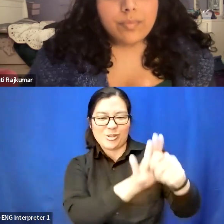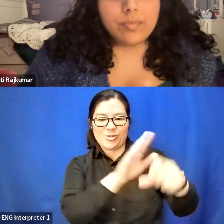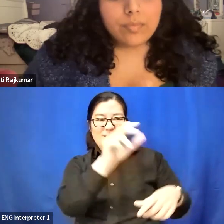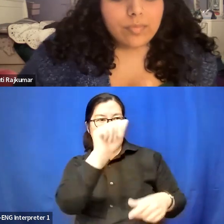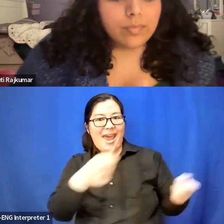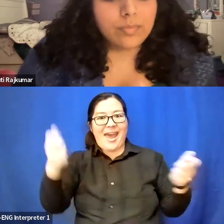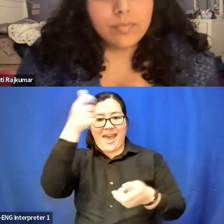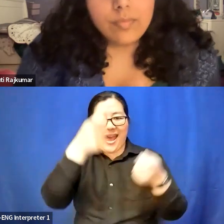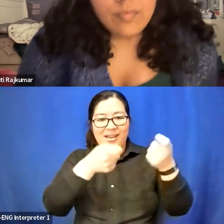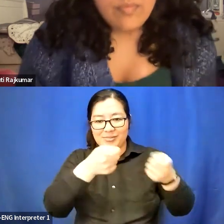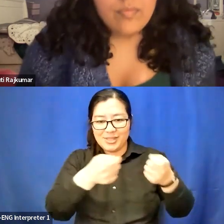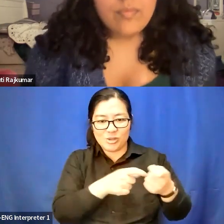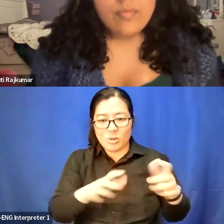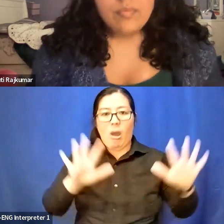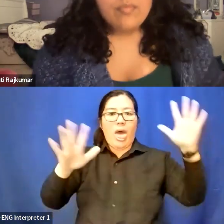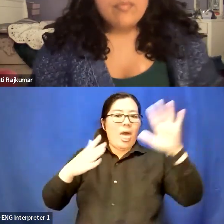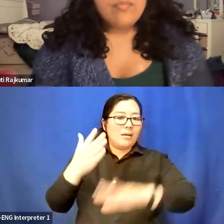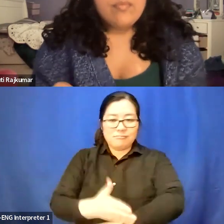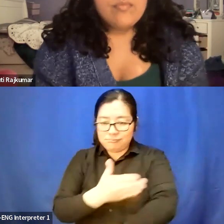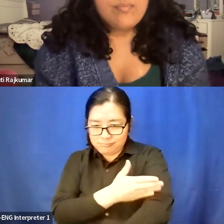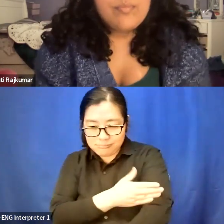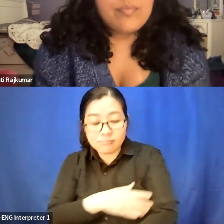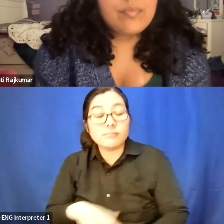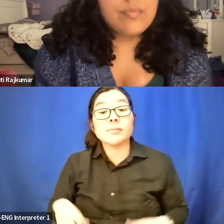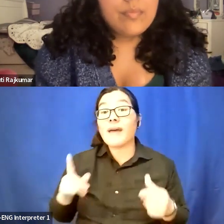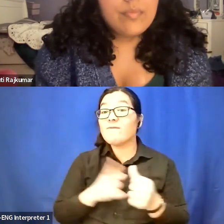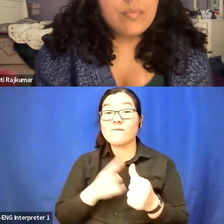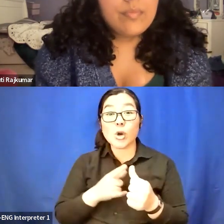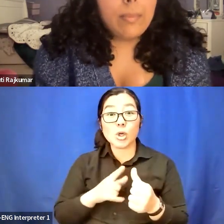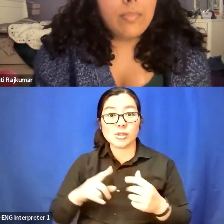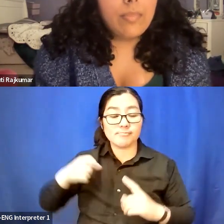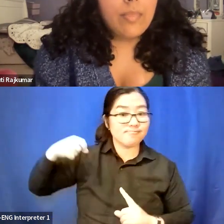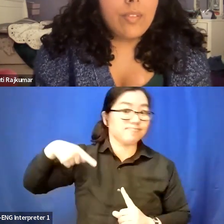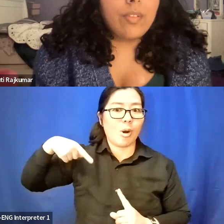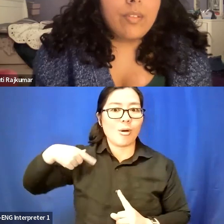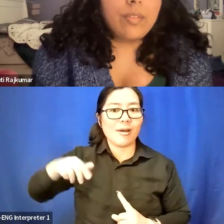But I know the first spark of activism is different for everyone, and so, again,